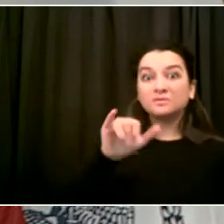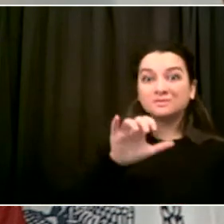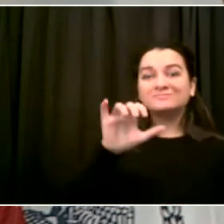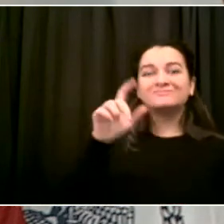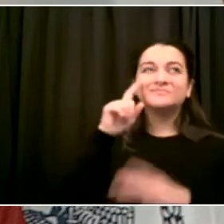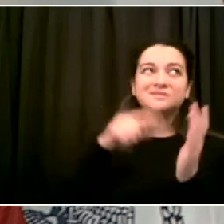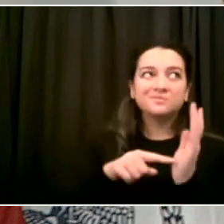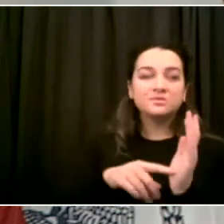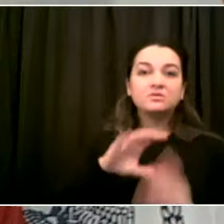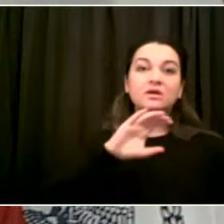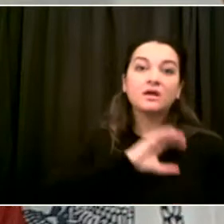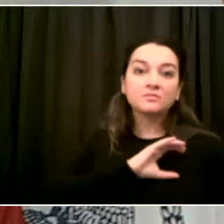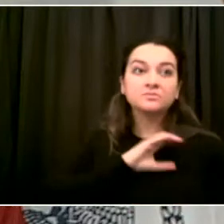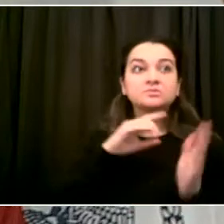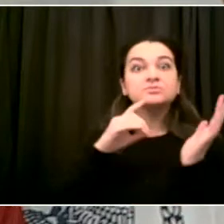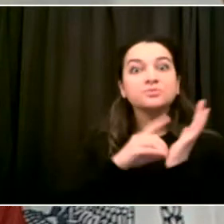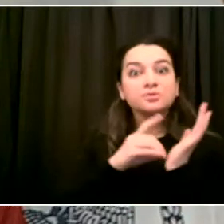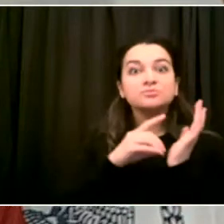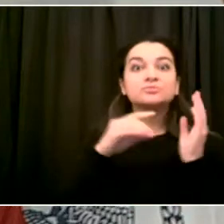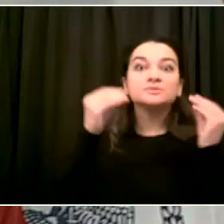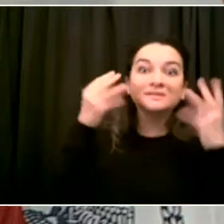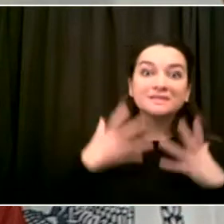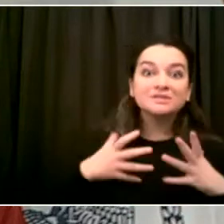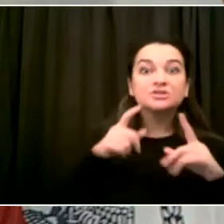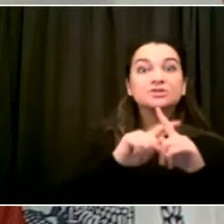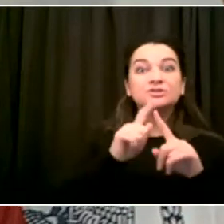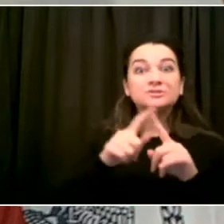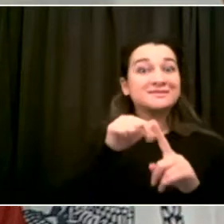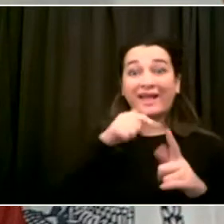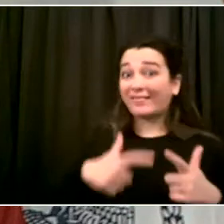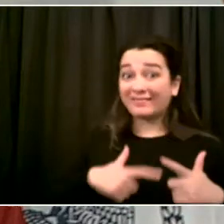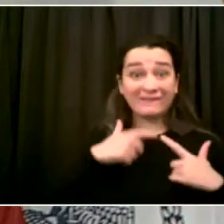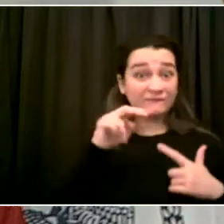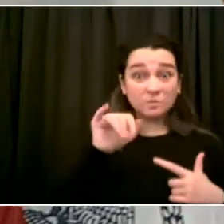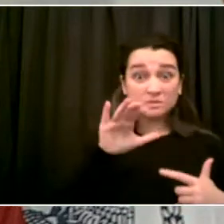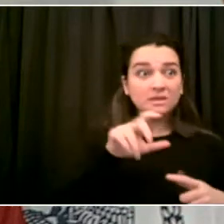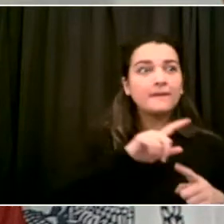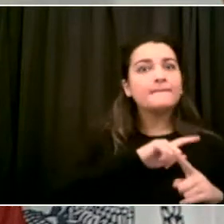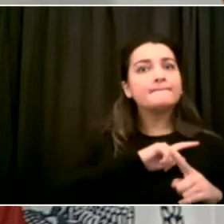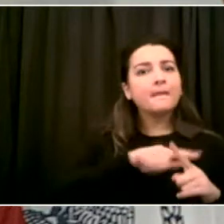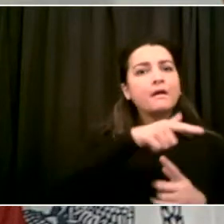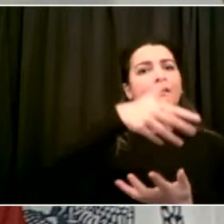FOCUS, THESE ARE PUBLIC GAENCIES HERE TO SERVE THE PUBLIC.